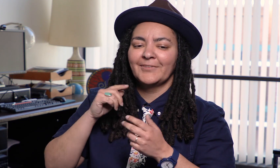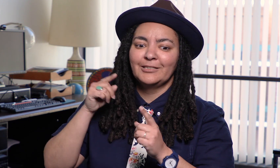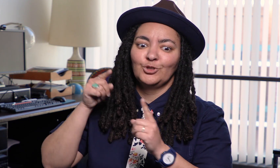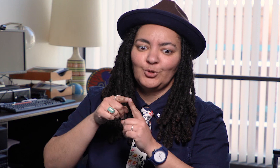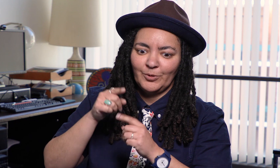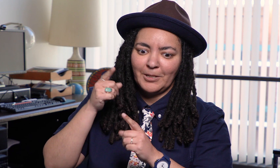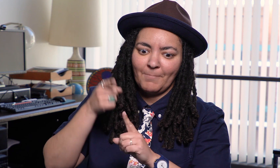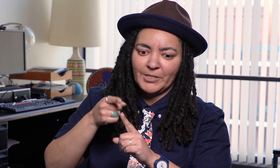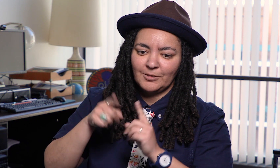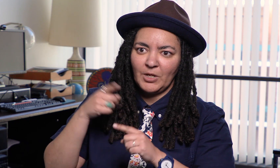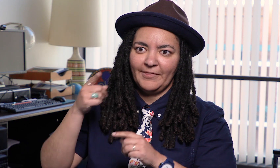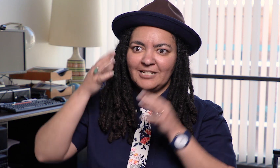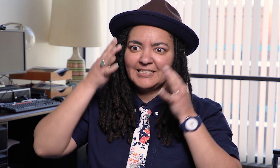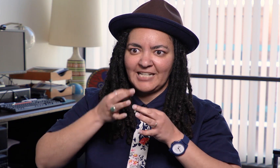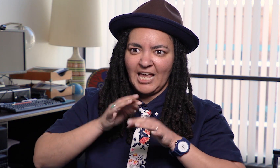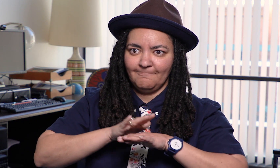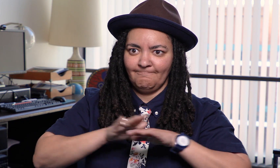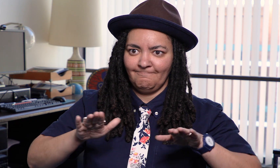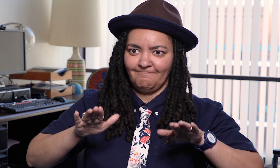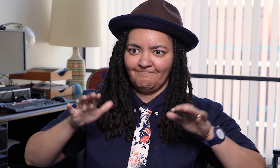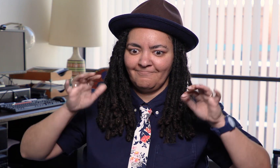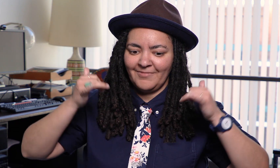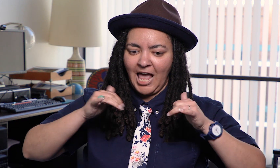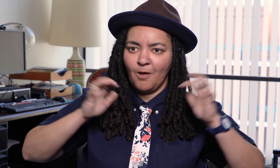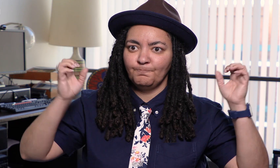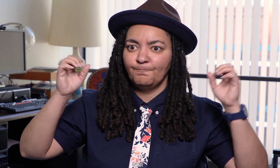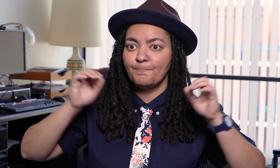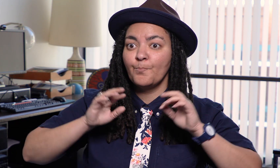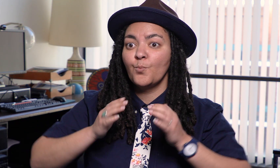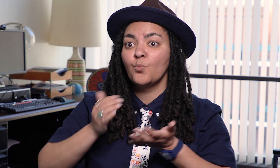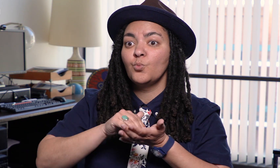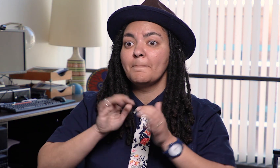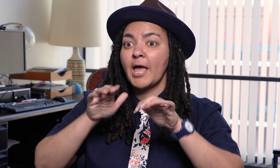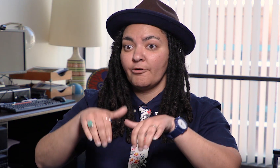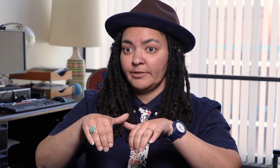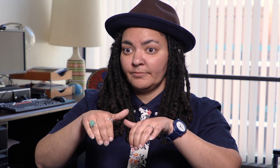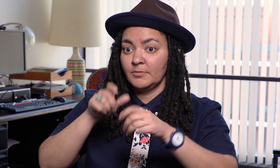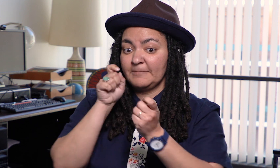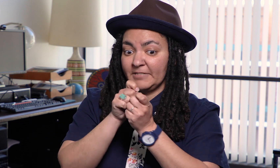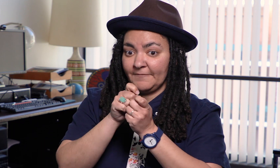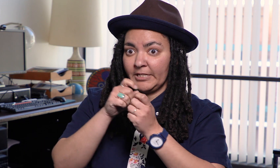To the point where they decided they were done and wanted to rebury items, leaving them where they had been found.